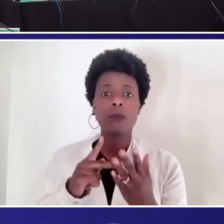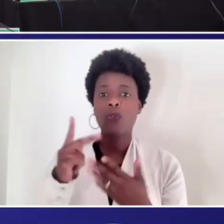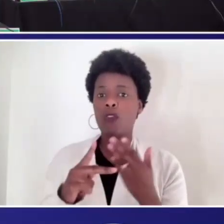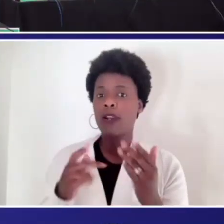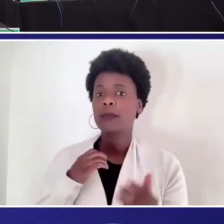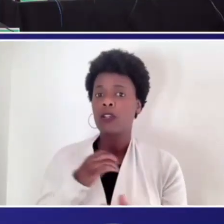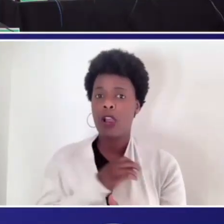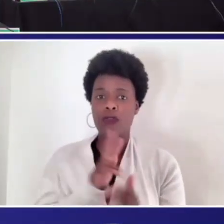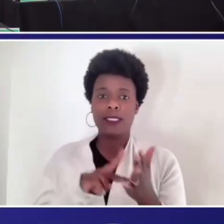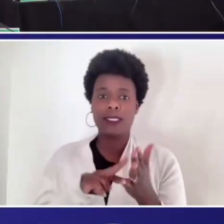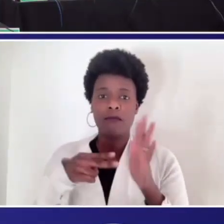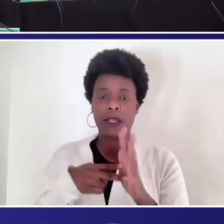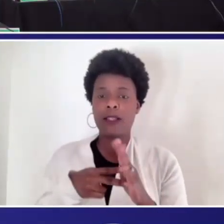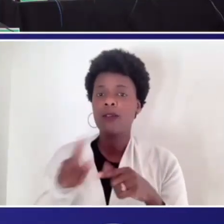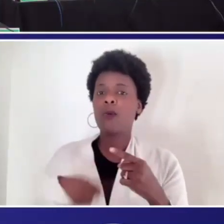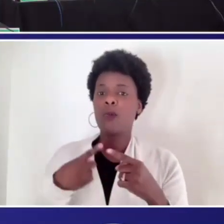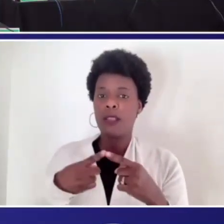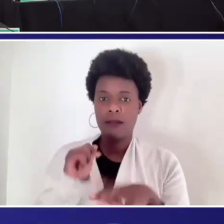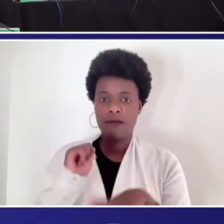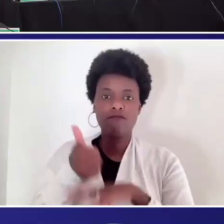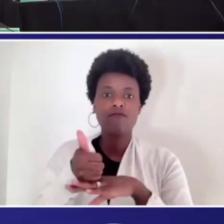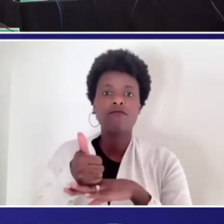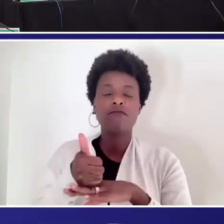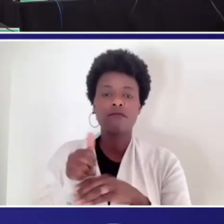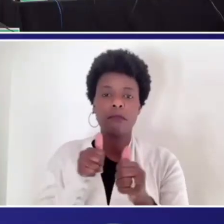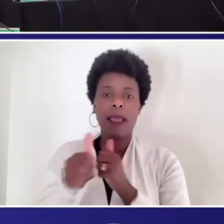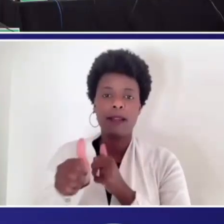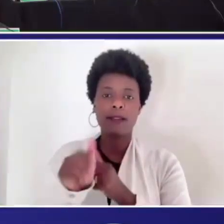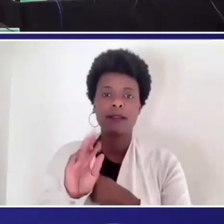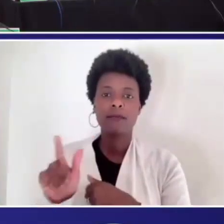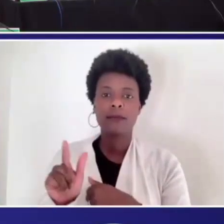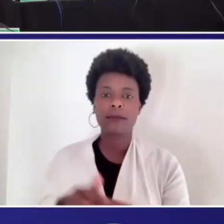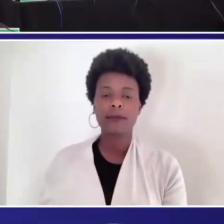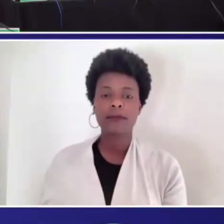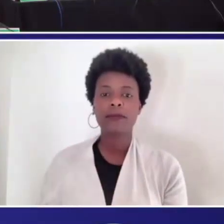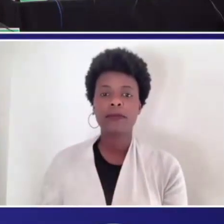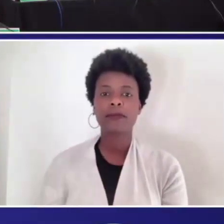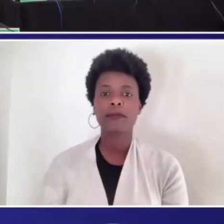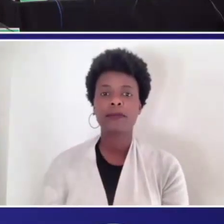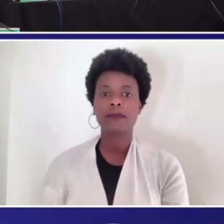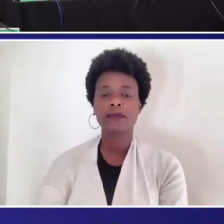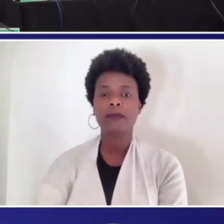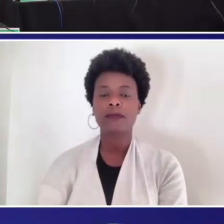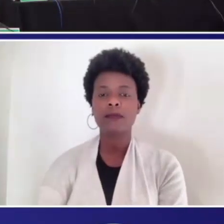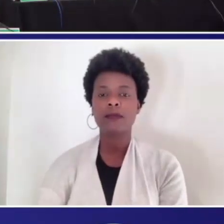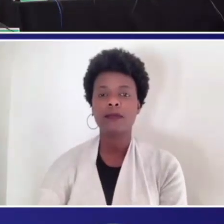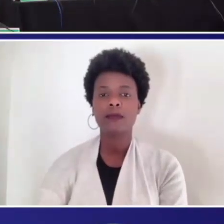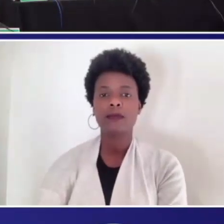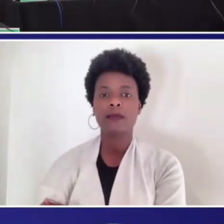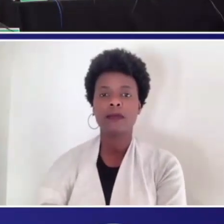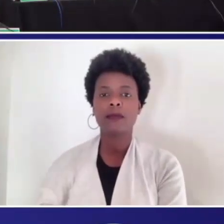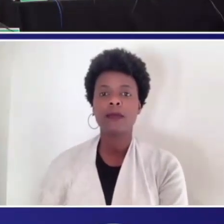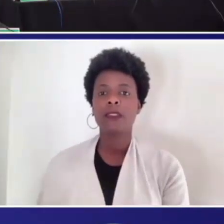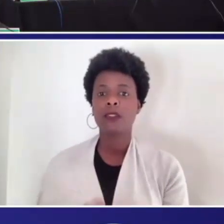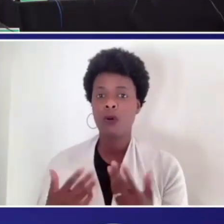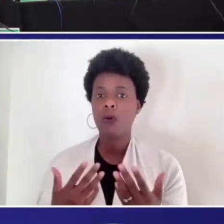of enactment of the legislation. And so what we're looking at is, you know, was that program a professional